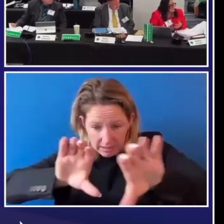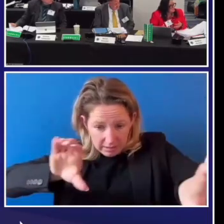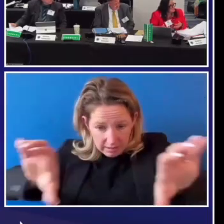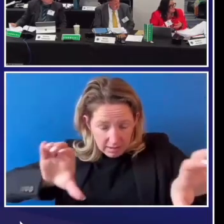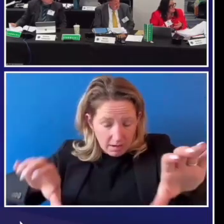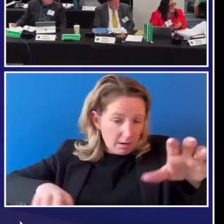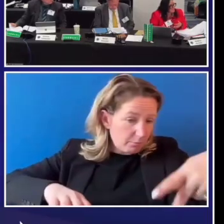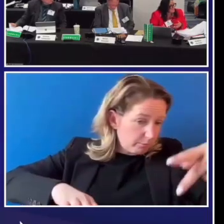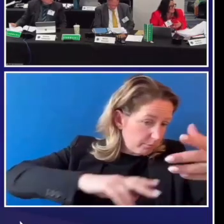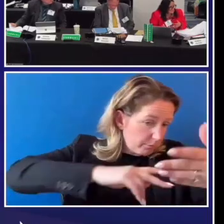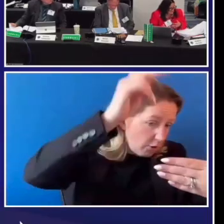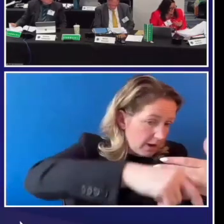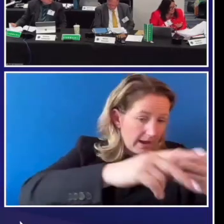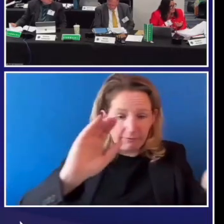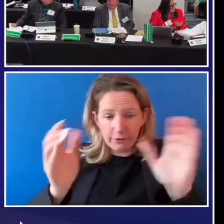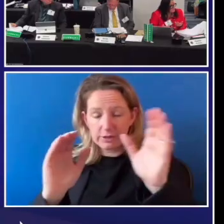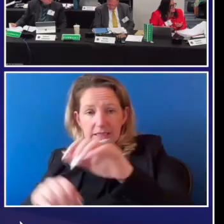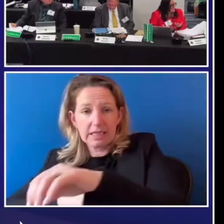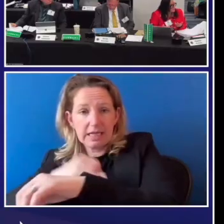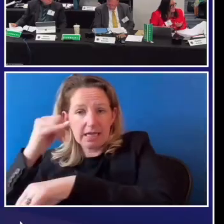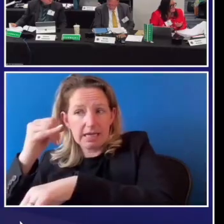if you're seeing that the issues are slightly different?